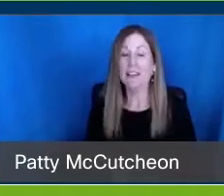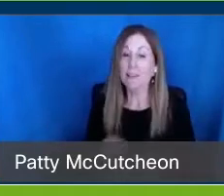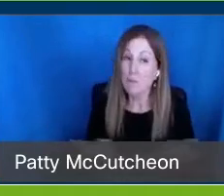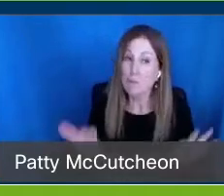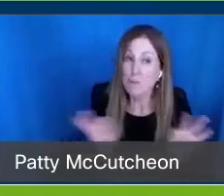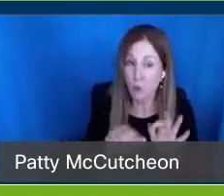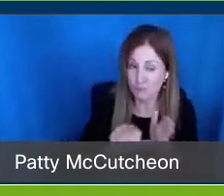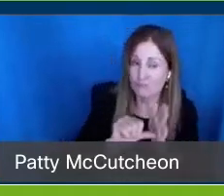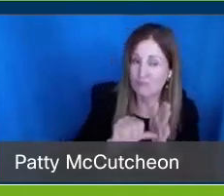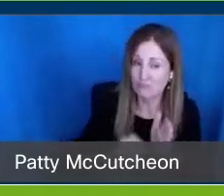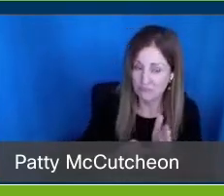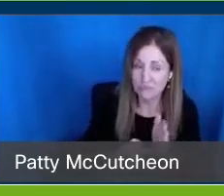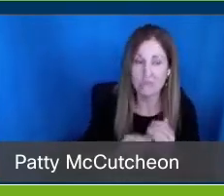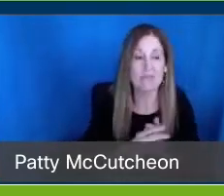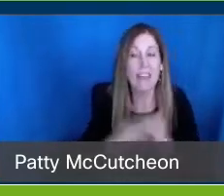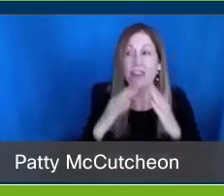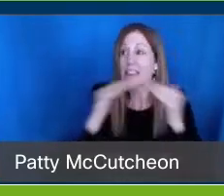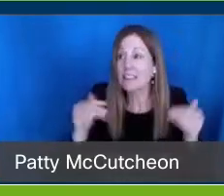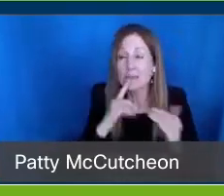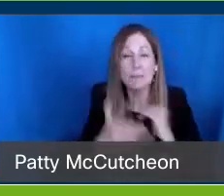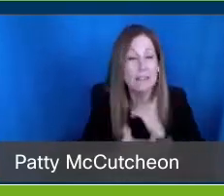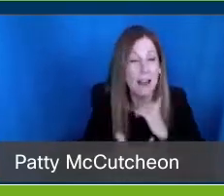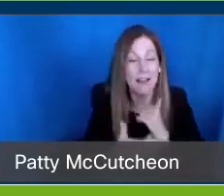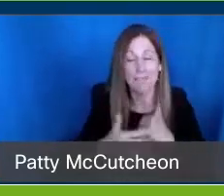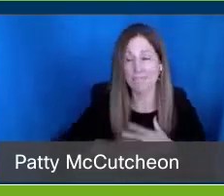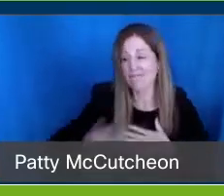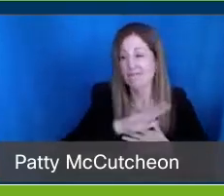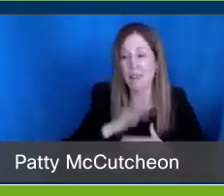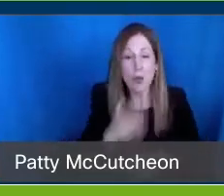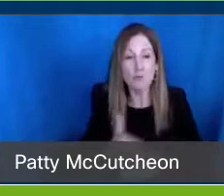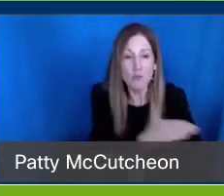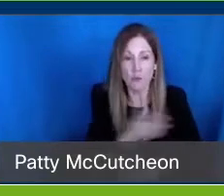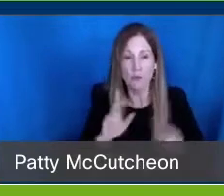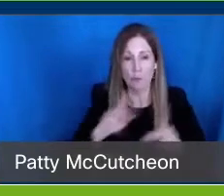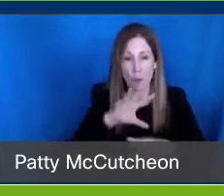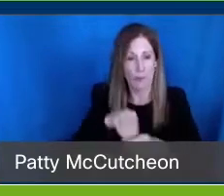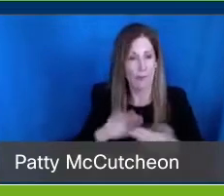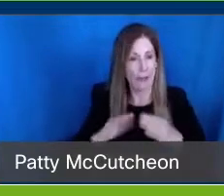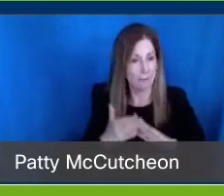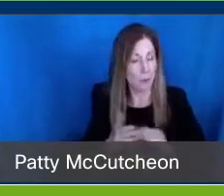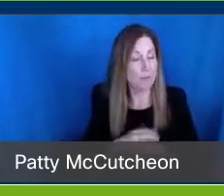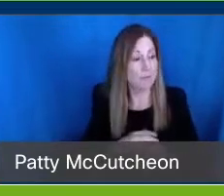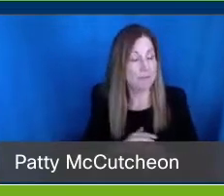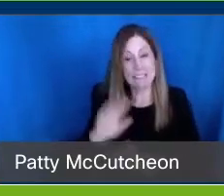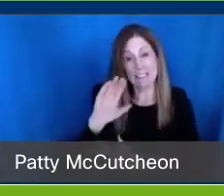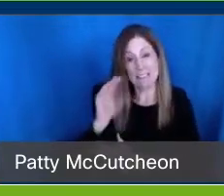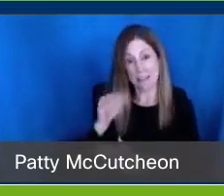the systems and technology that improve the lives of people in our community, and it sounds like this app does exactly that.